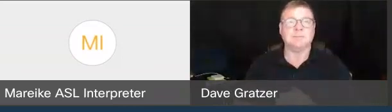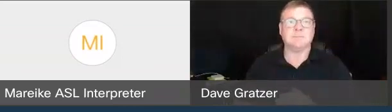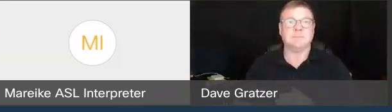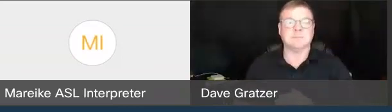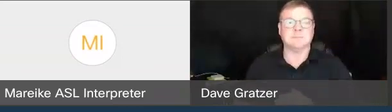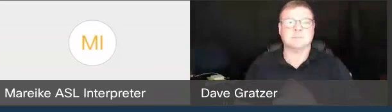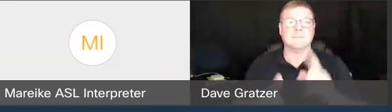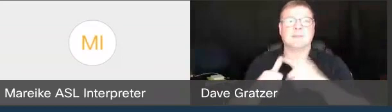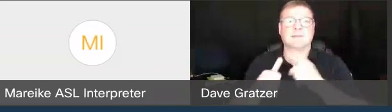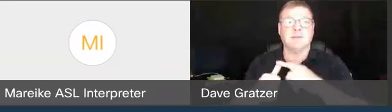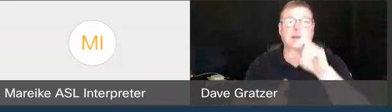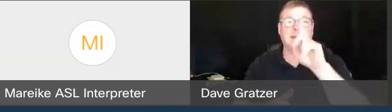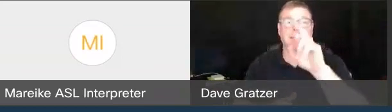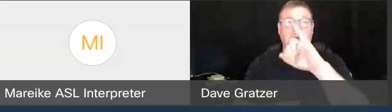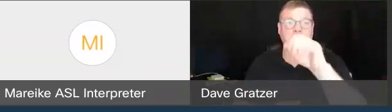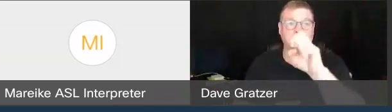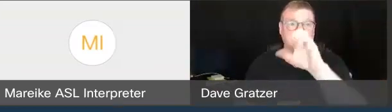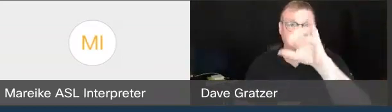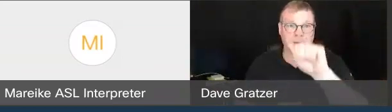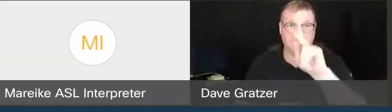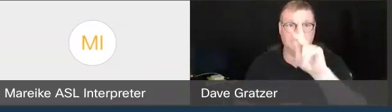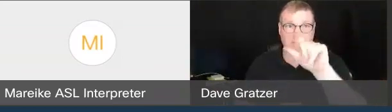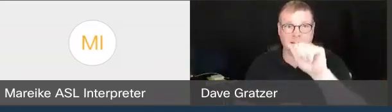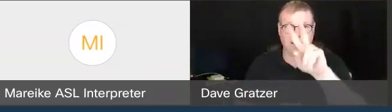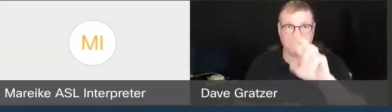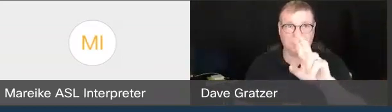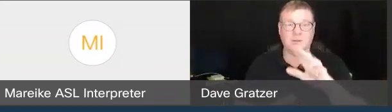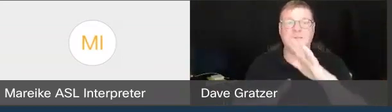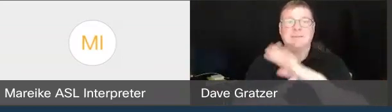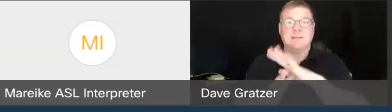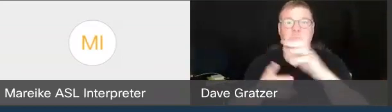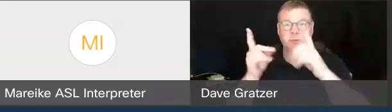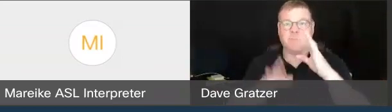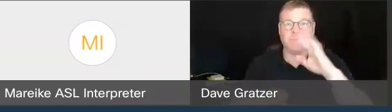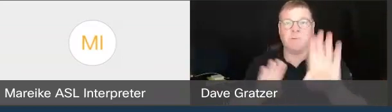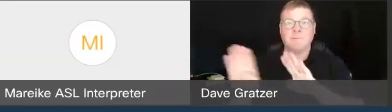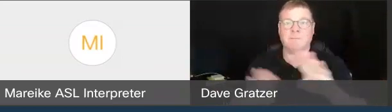First we have Dr. Jessica Klaver, who is Senior Director of Behavioral Health Sciences at the